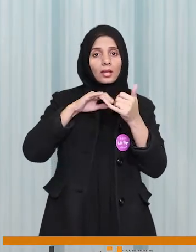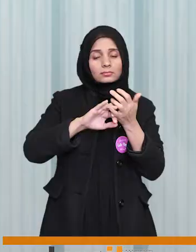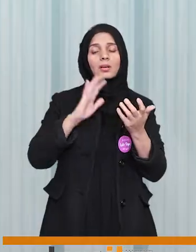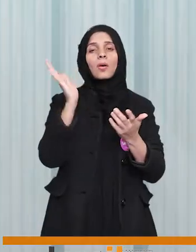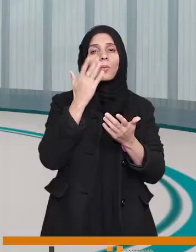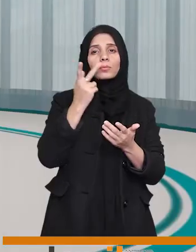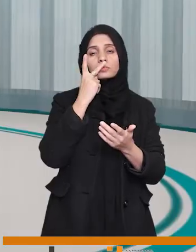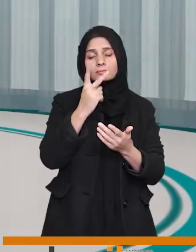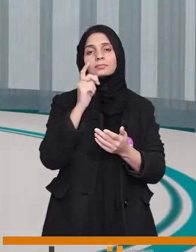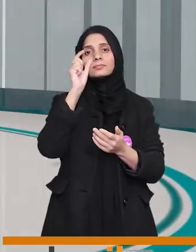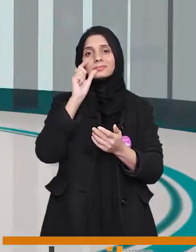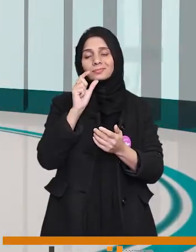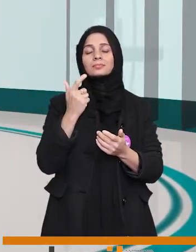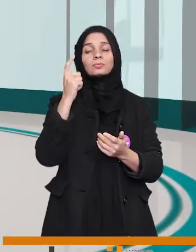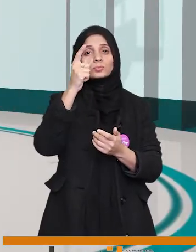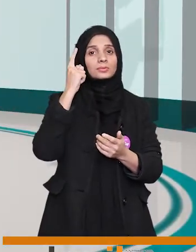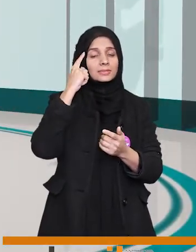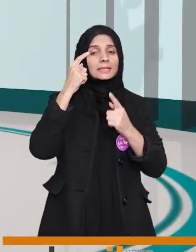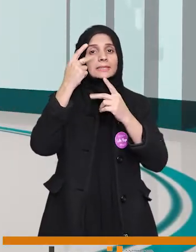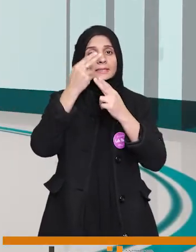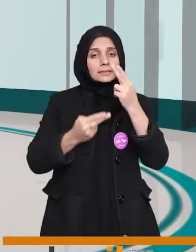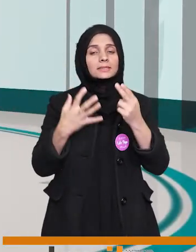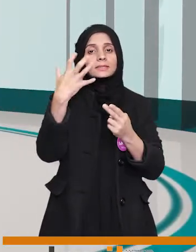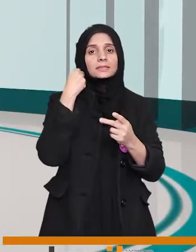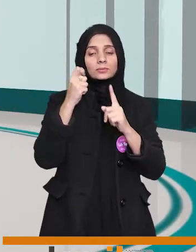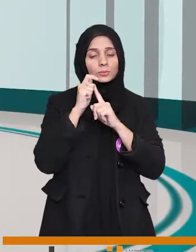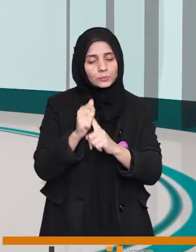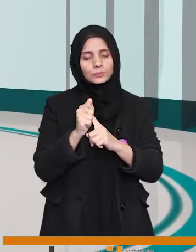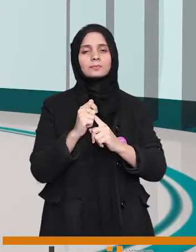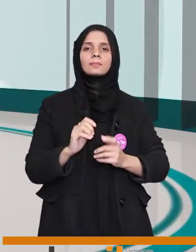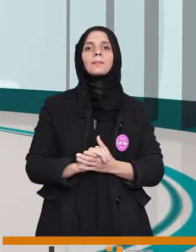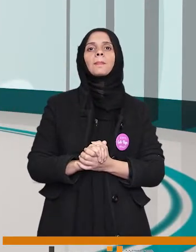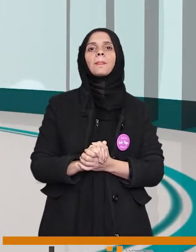So, listen carefully this topic because this will setup your foundation.